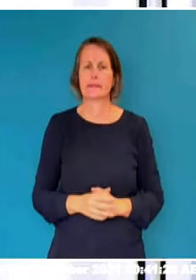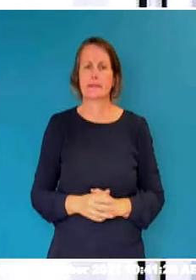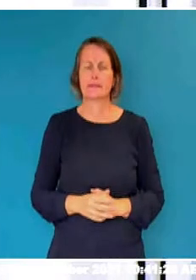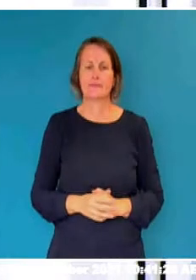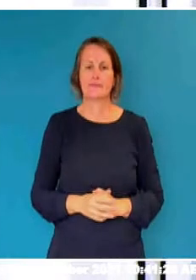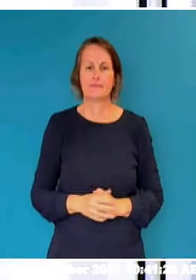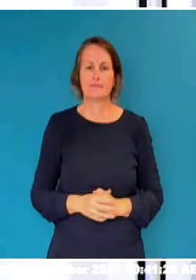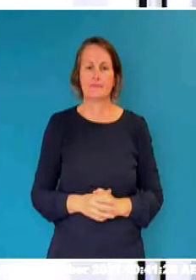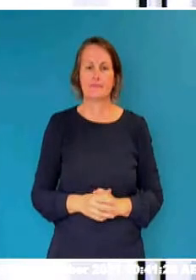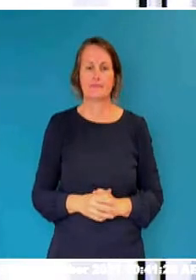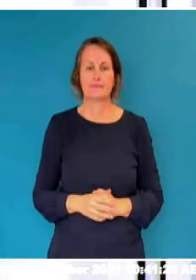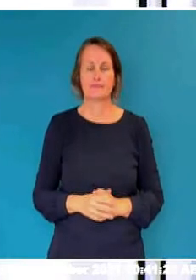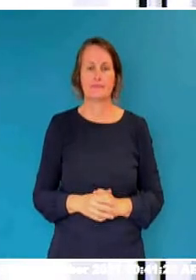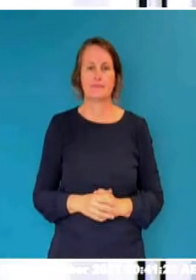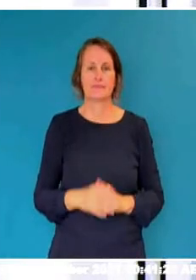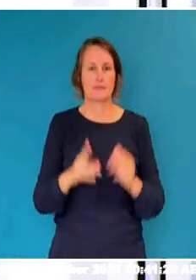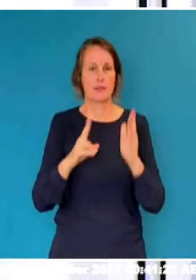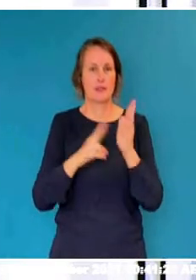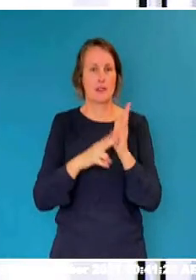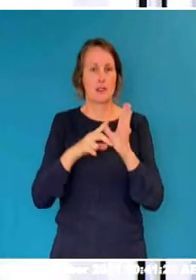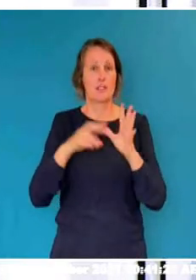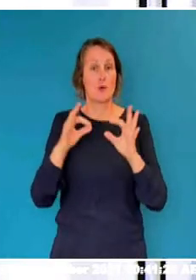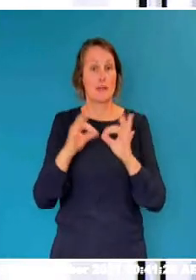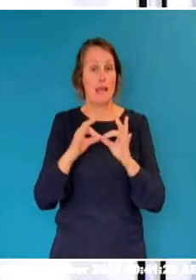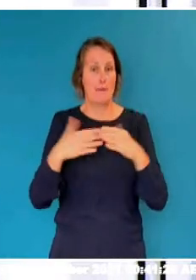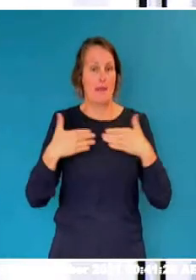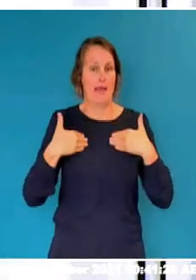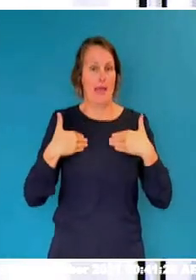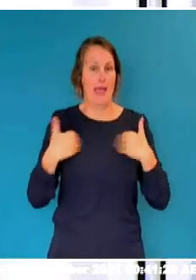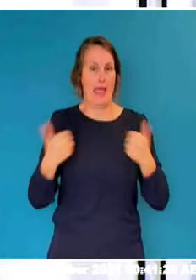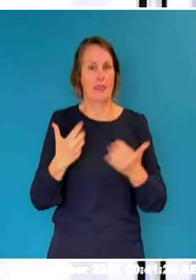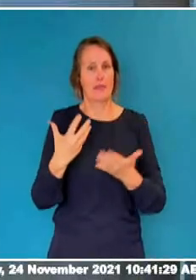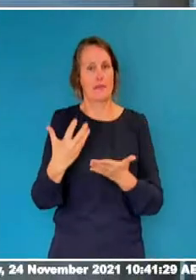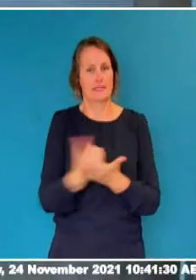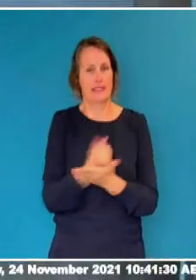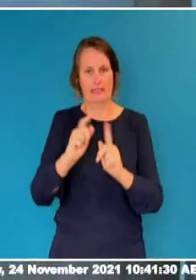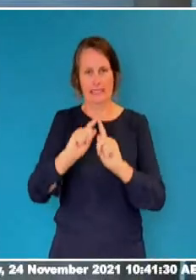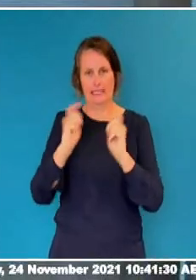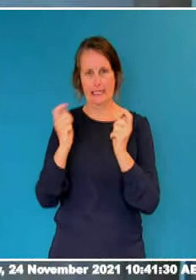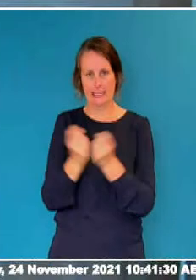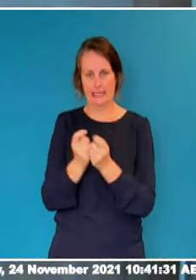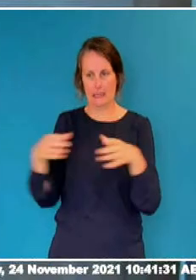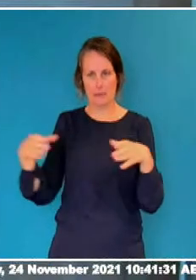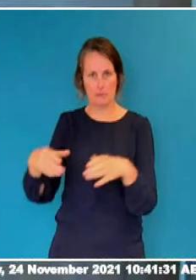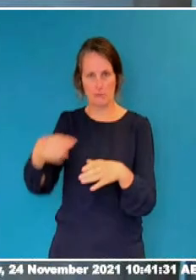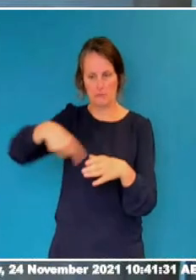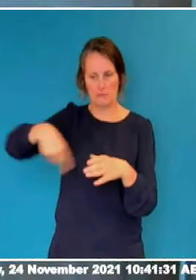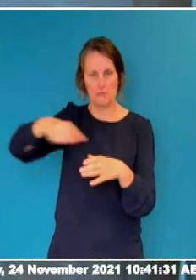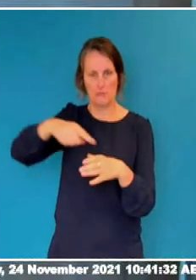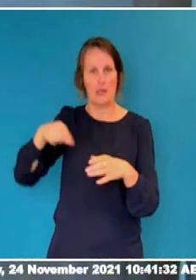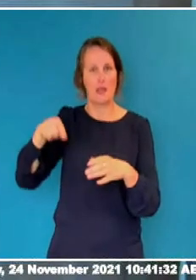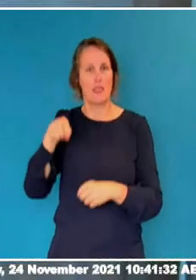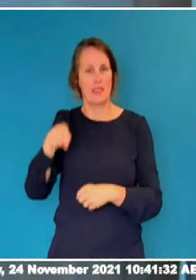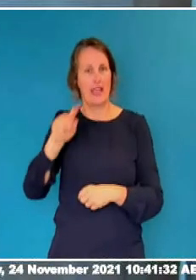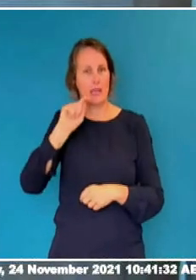So the NAB's Health and Safety Management team who do the management of, I